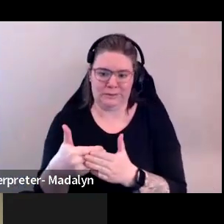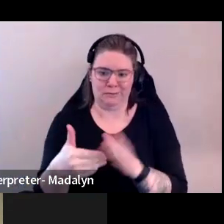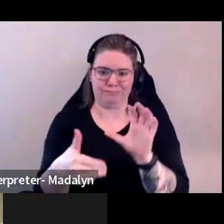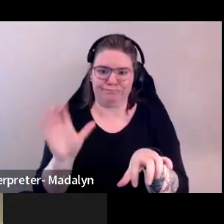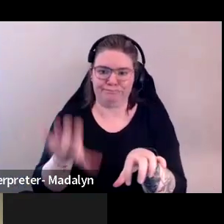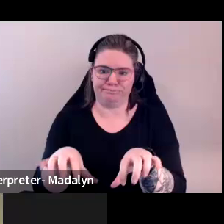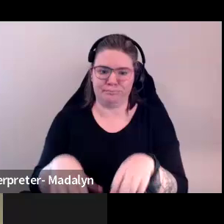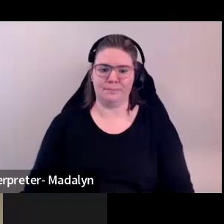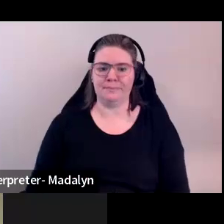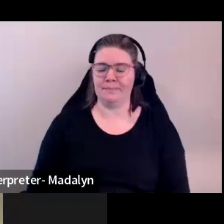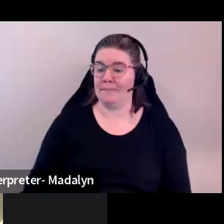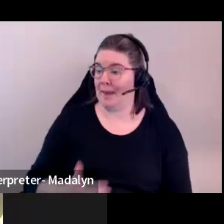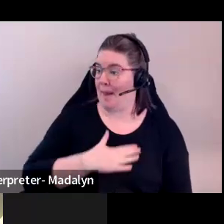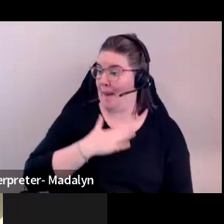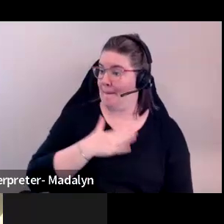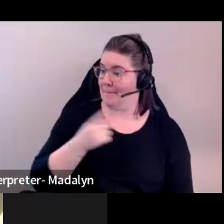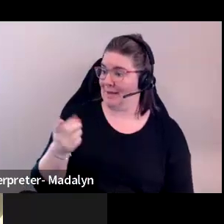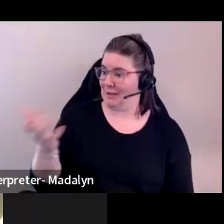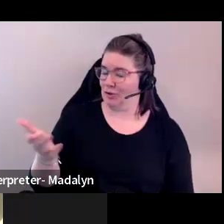Don Dew: Good. I'm glad you're here. Don Posh: Thank you.